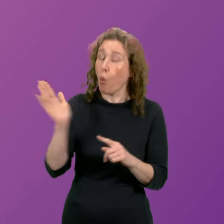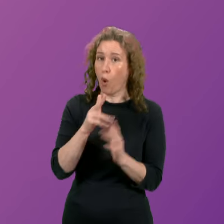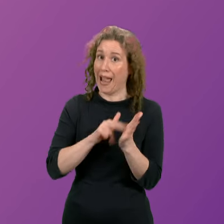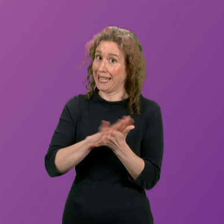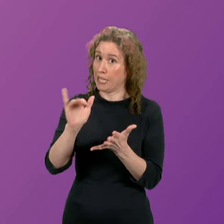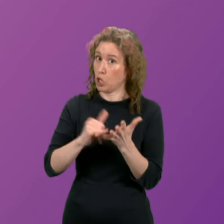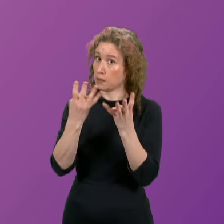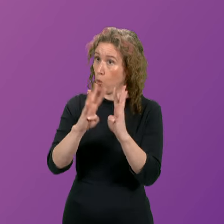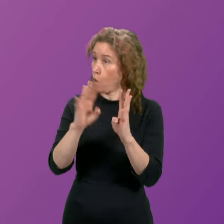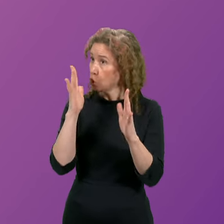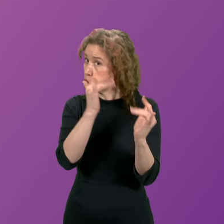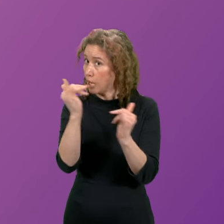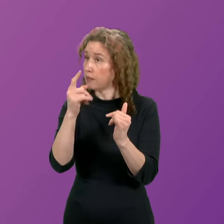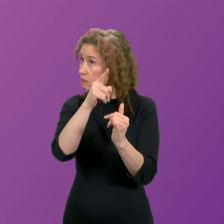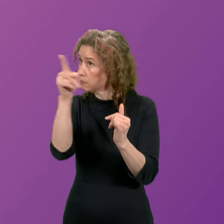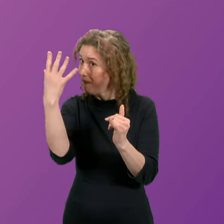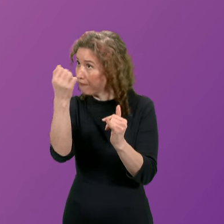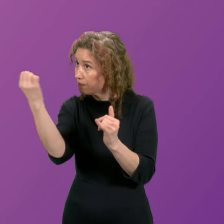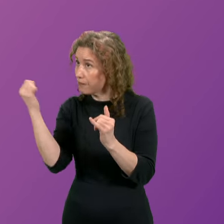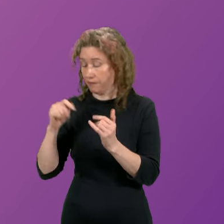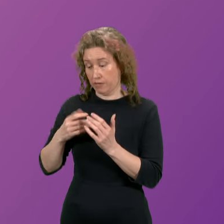to ensure that the Scottish Health Technologies Group’s recommendations